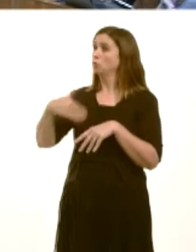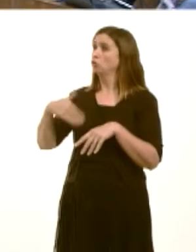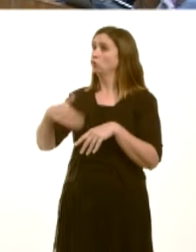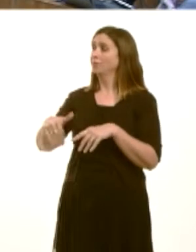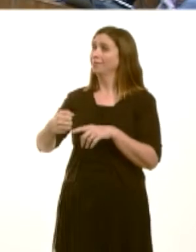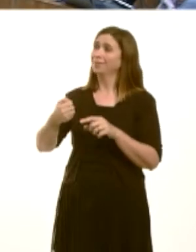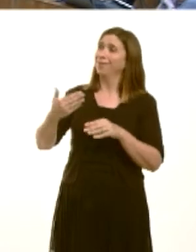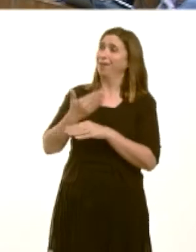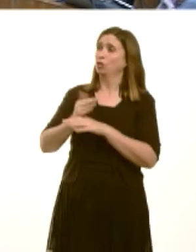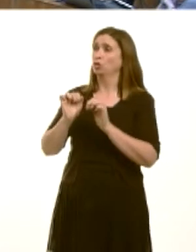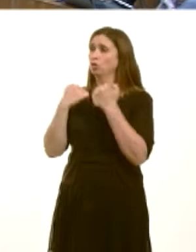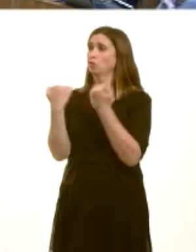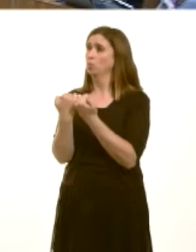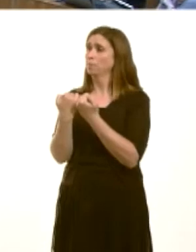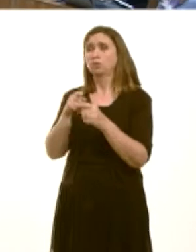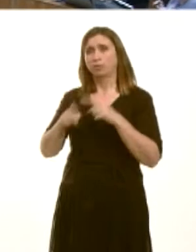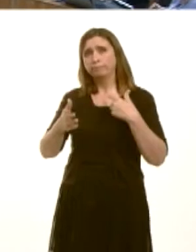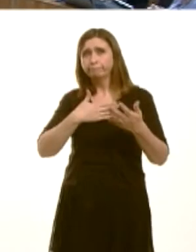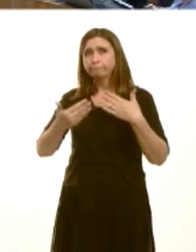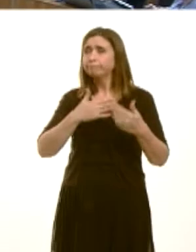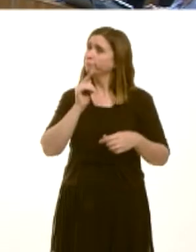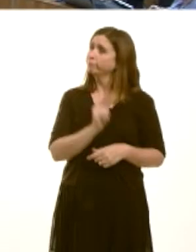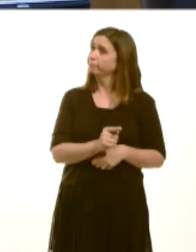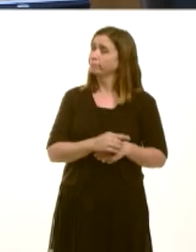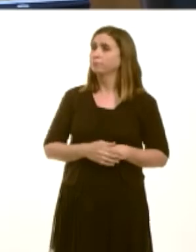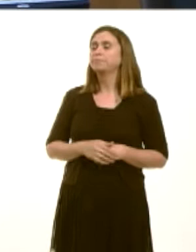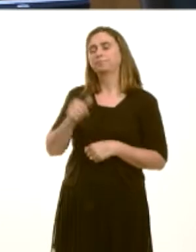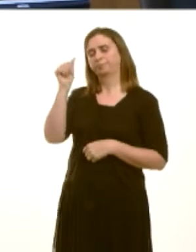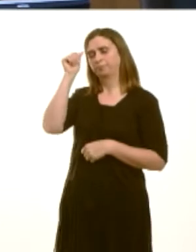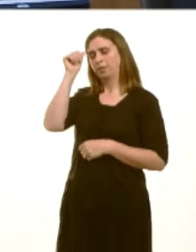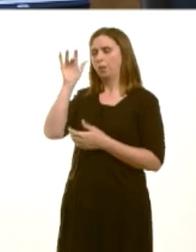Carwyn Jones: Yes, of course. I know that the mid Wales railways implementation group